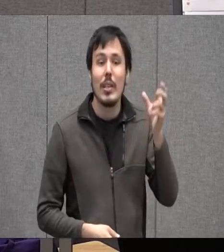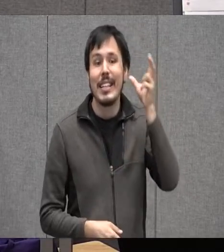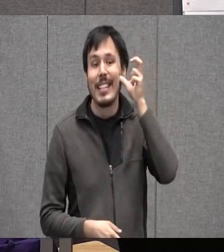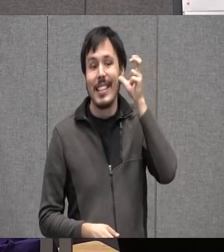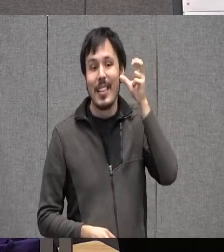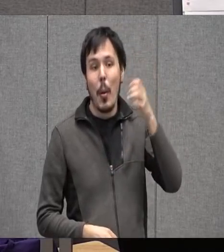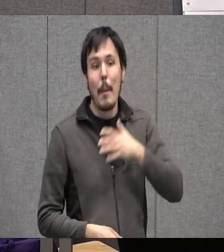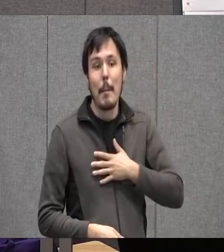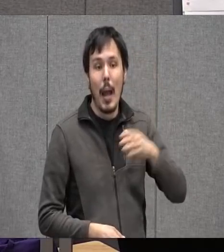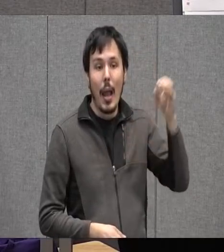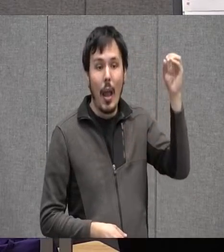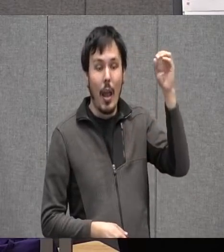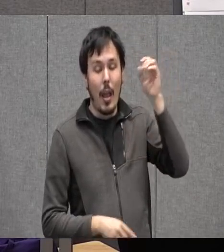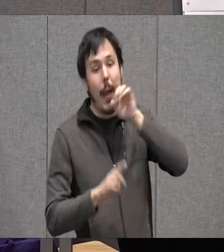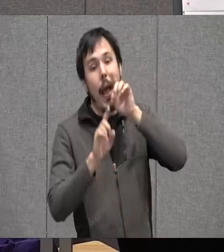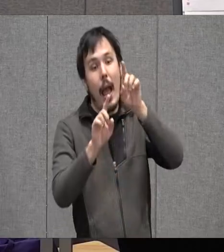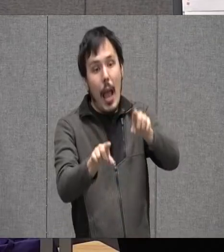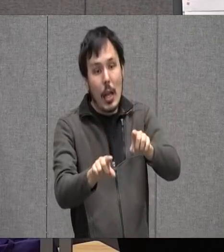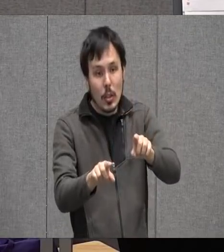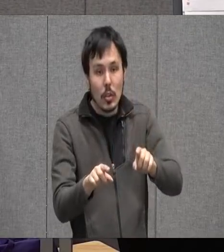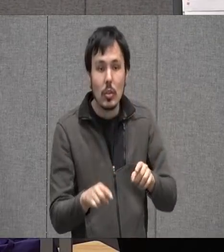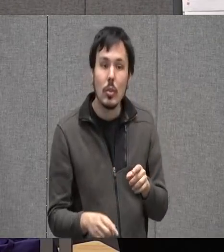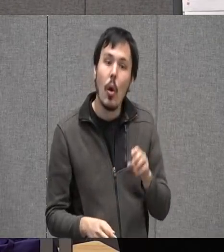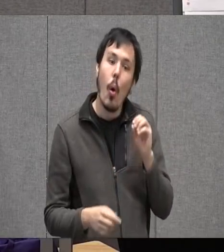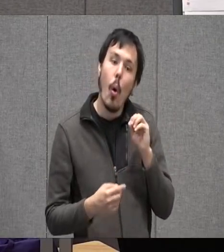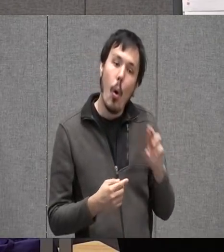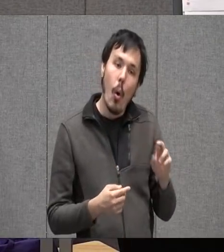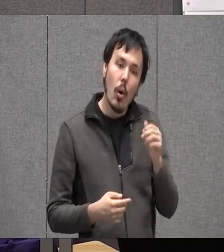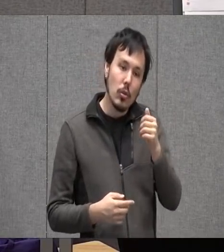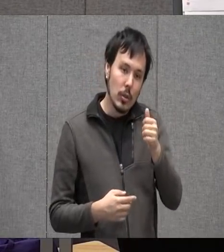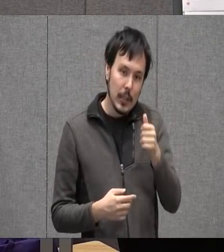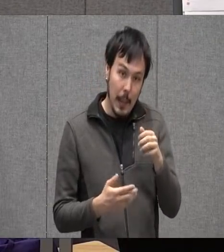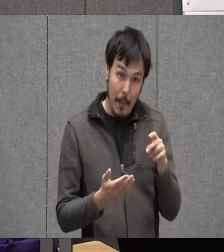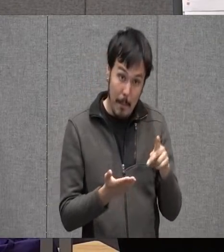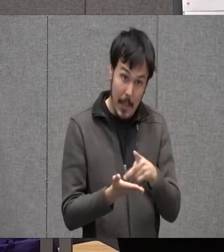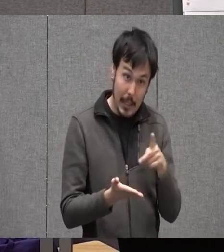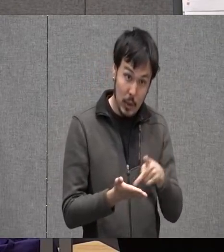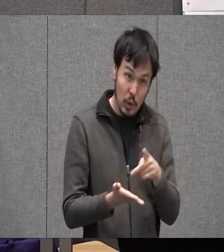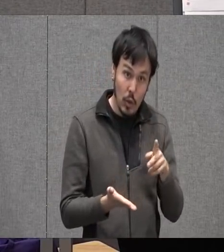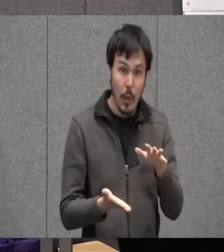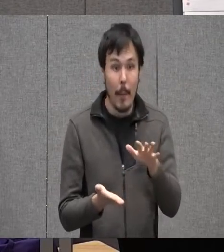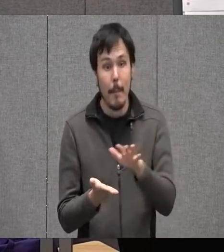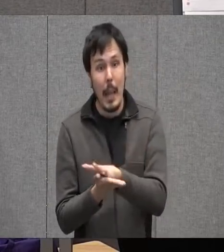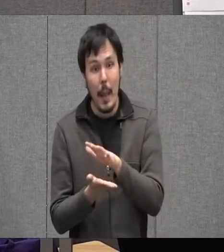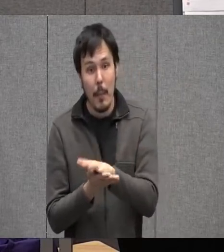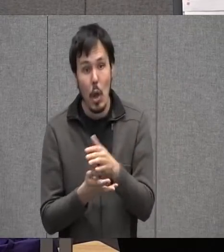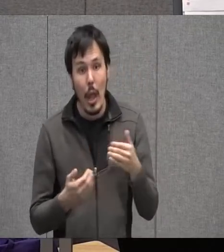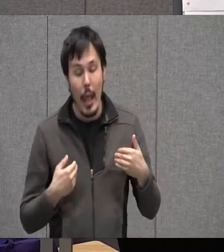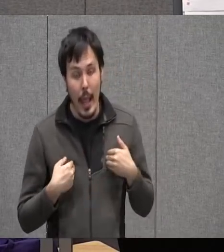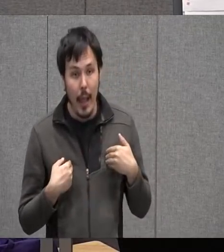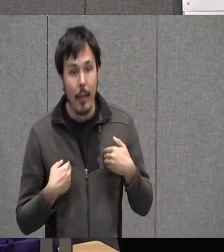Or have a sheet of paper out, a pencil out, and pause after every question. So you can just remember,